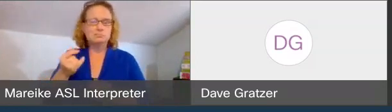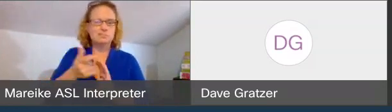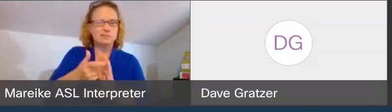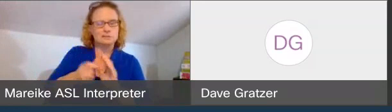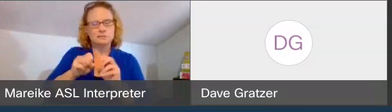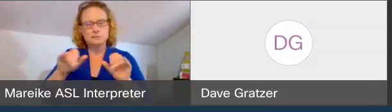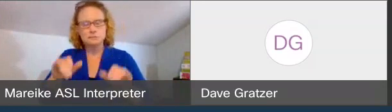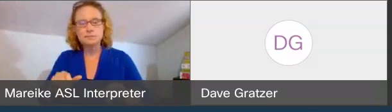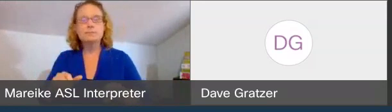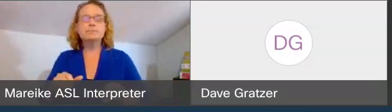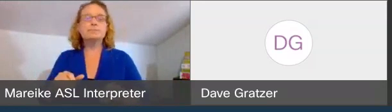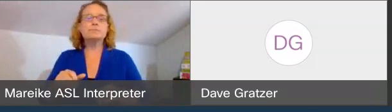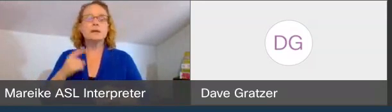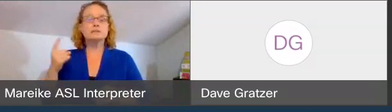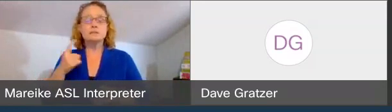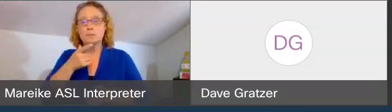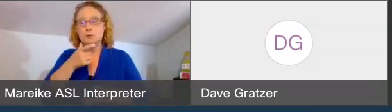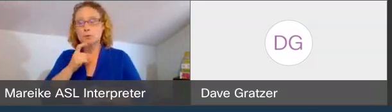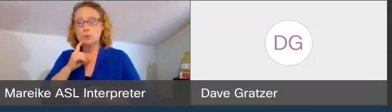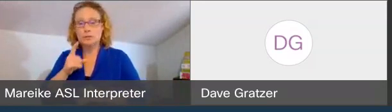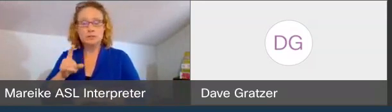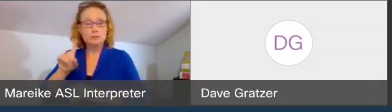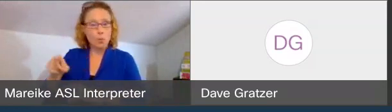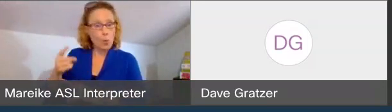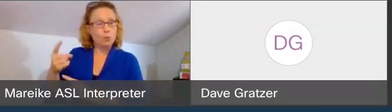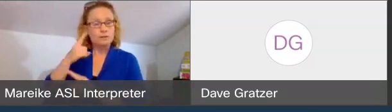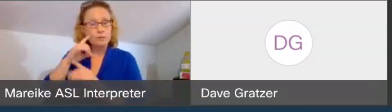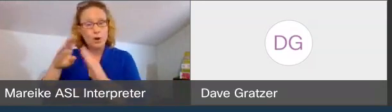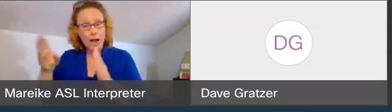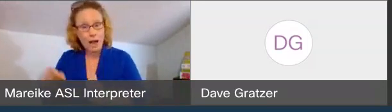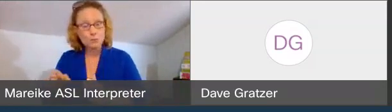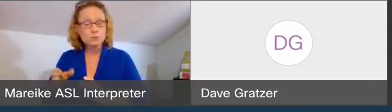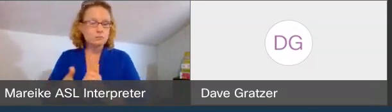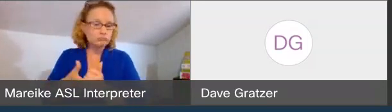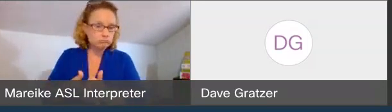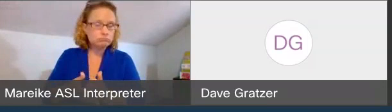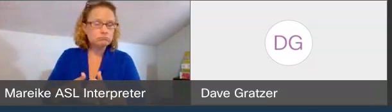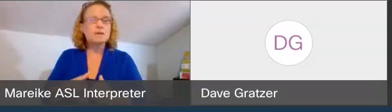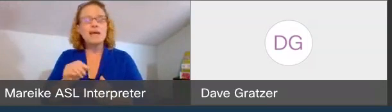a dedicated housing specialist, and also a key role that we call the criminal justice